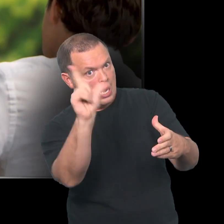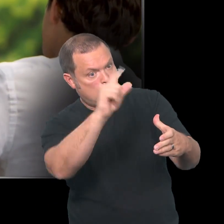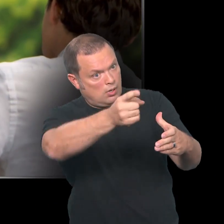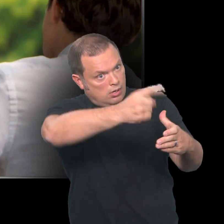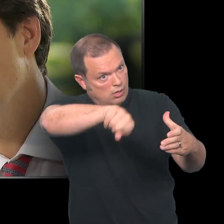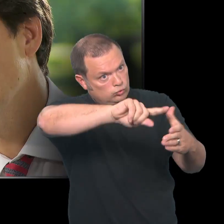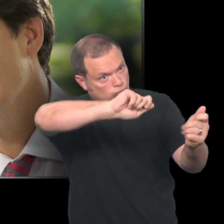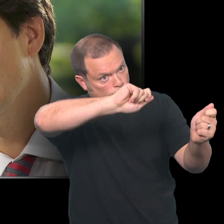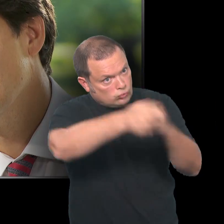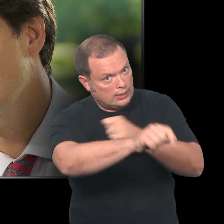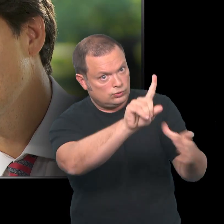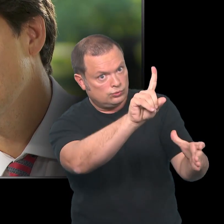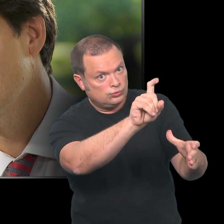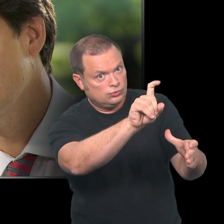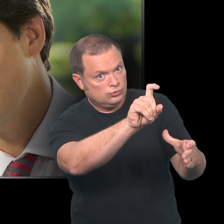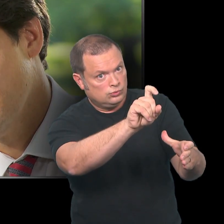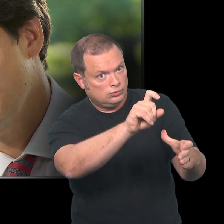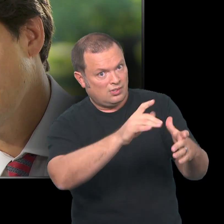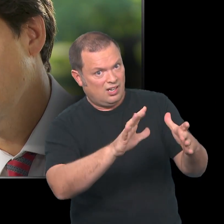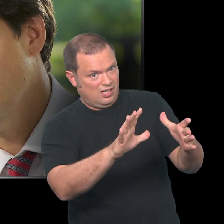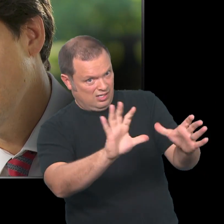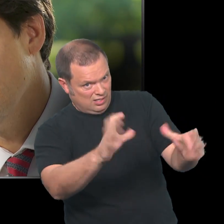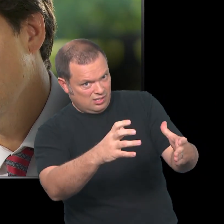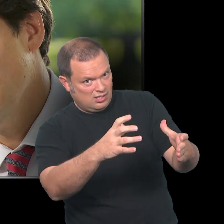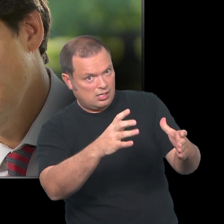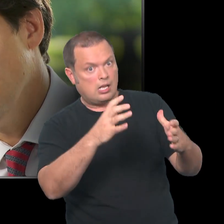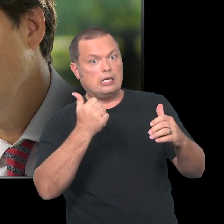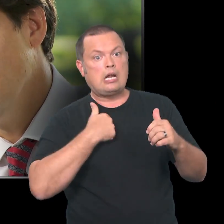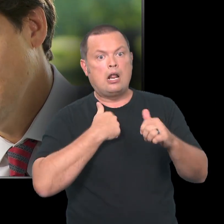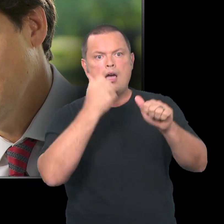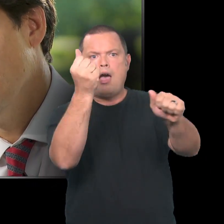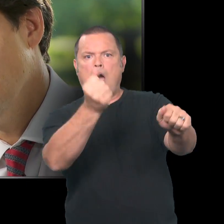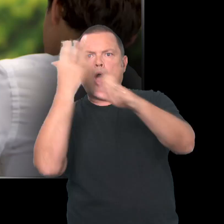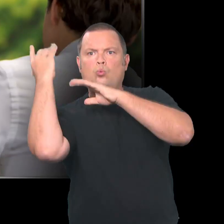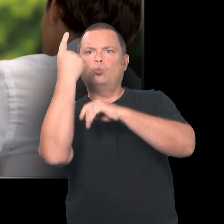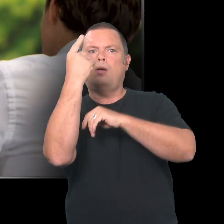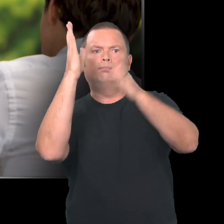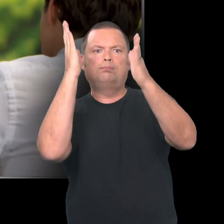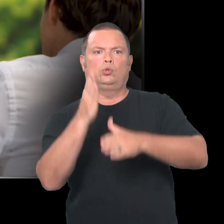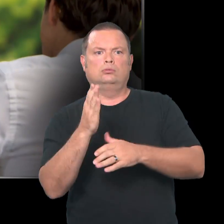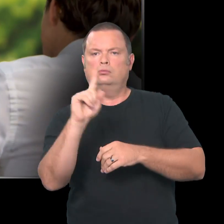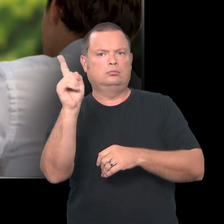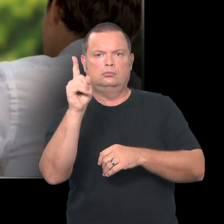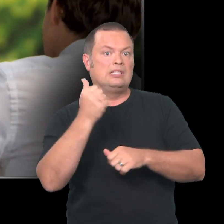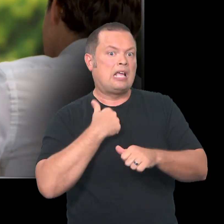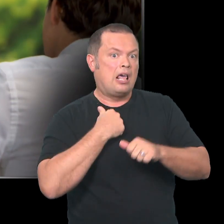but has the party changed? It was that party. It wasn't one person